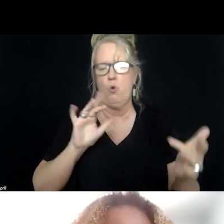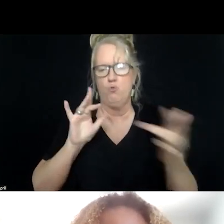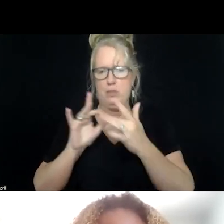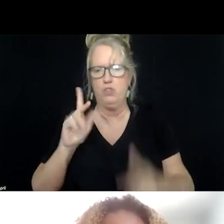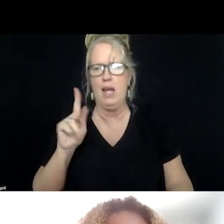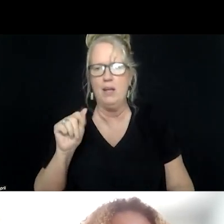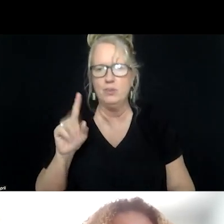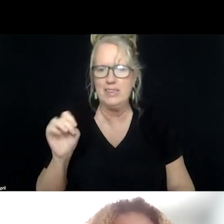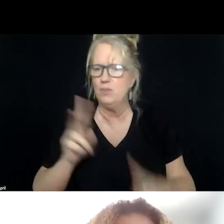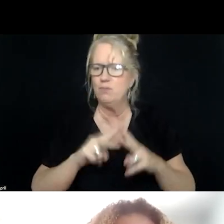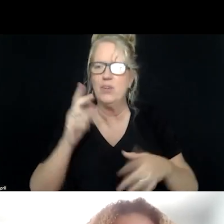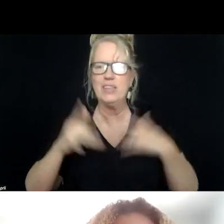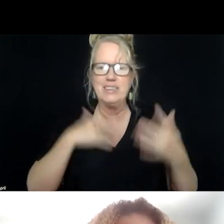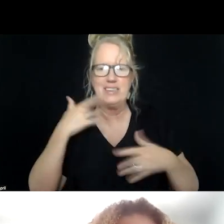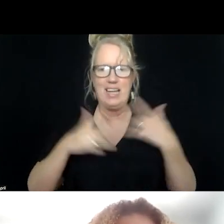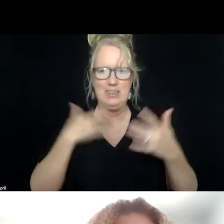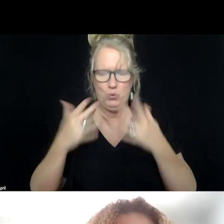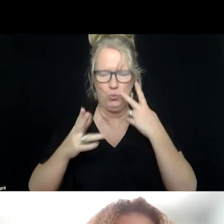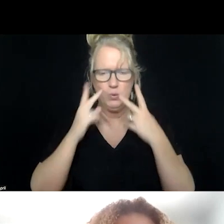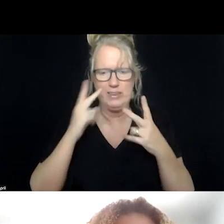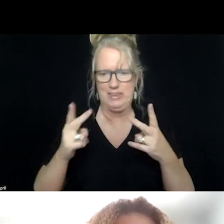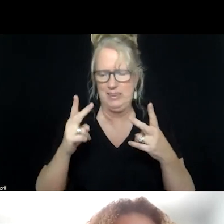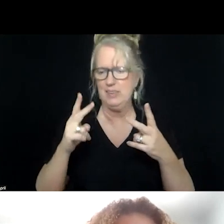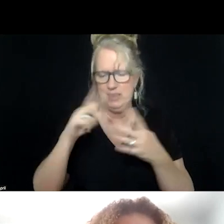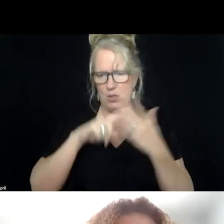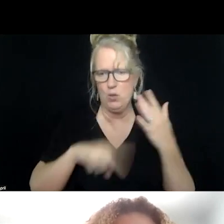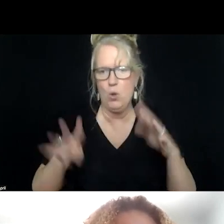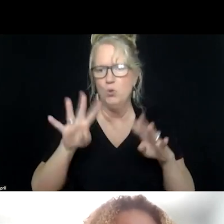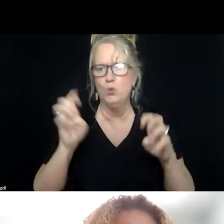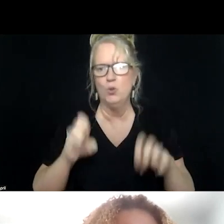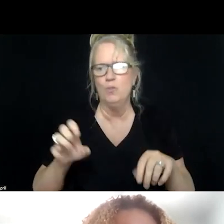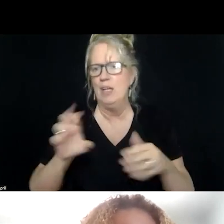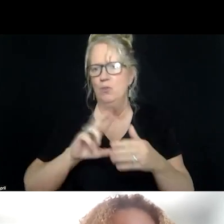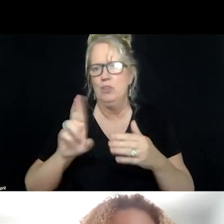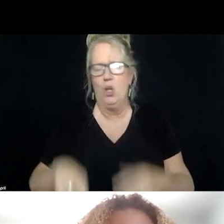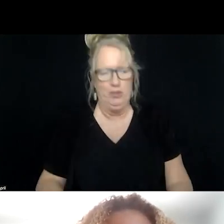VERY EXCITED TO SEE THOSE SURVEY RESULTS.